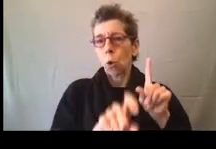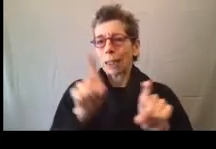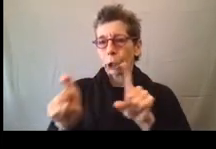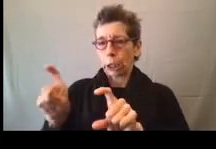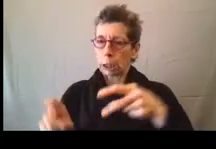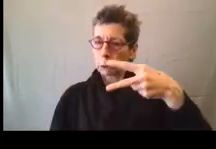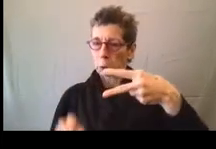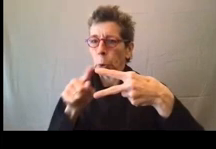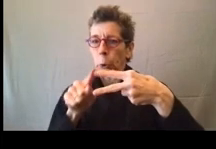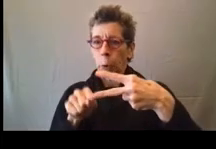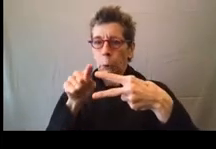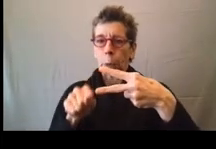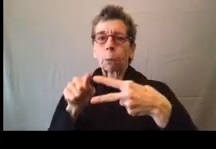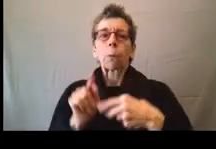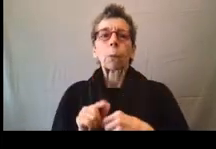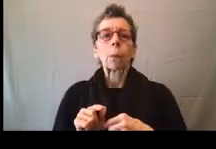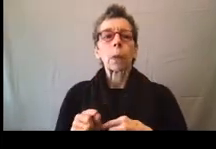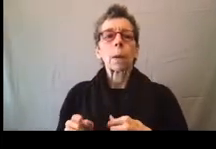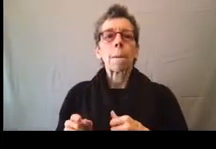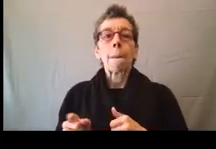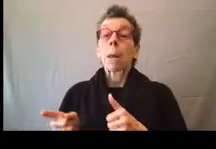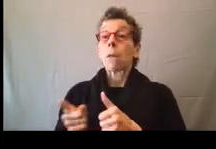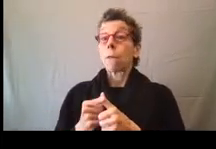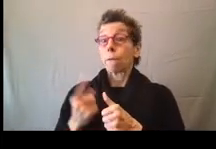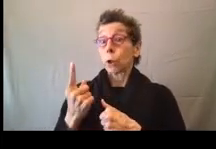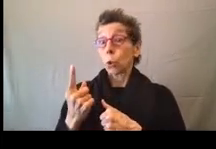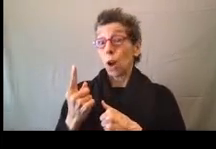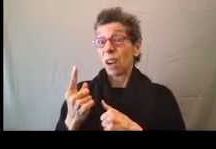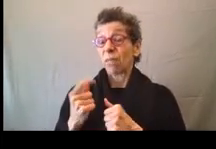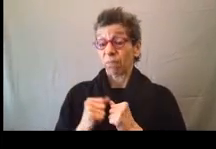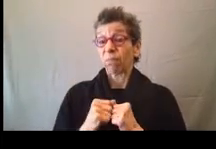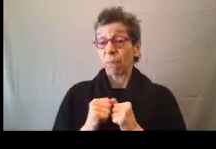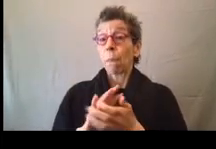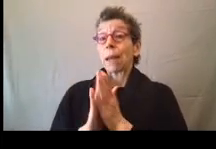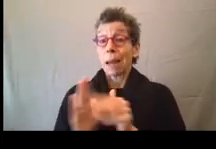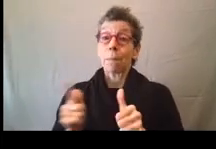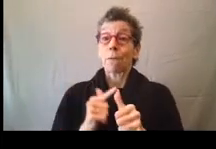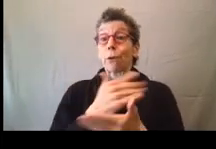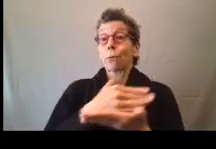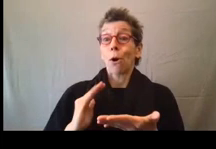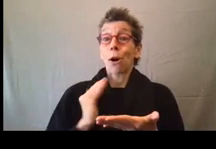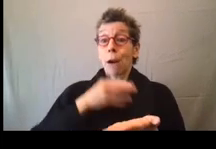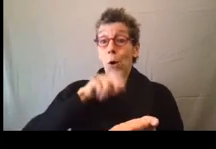first which is devoted to the first half of our research project, is what are the effects